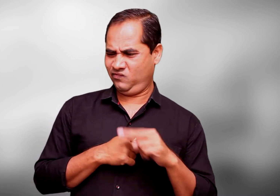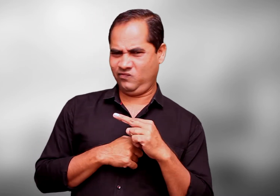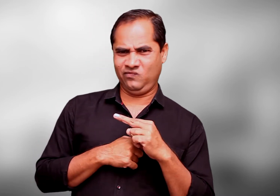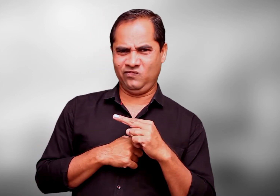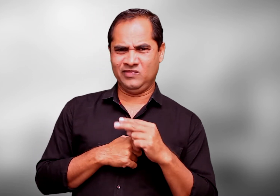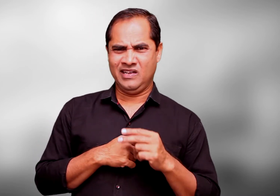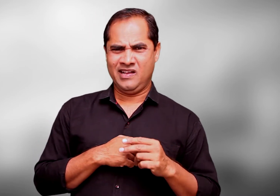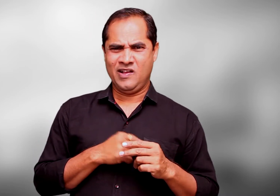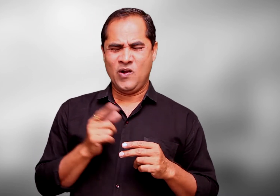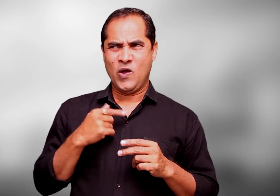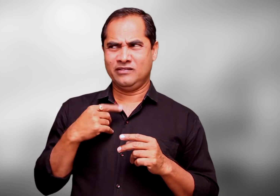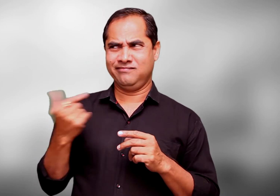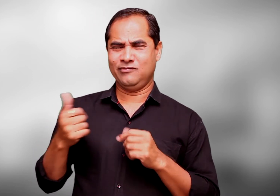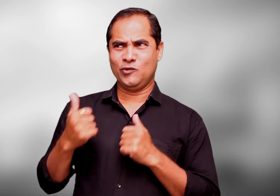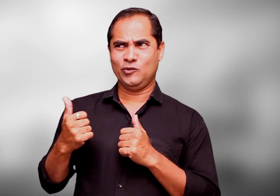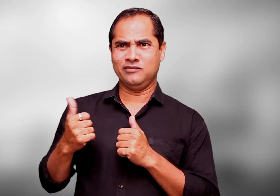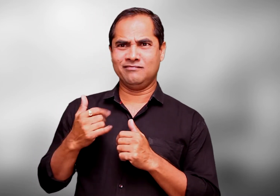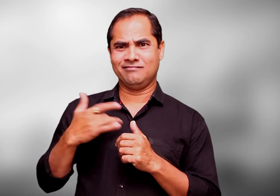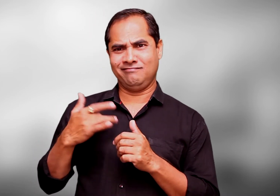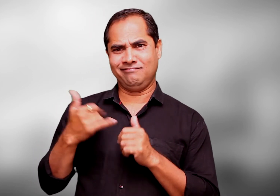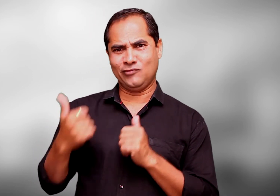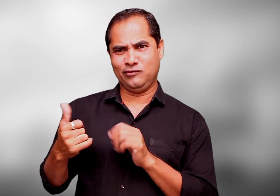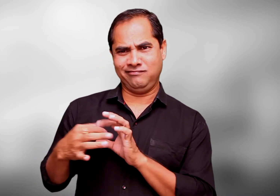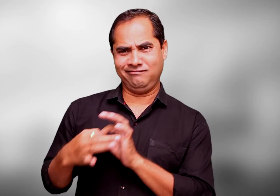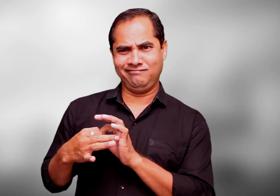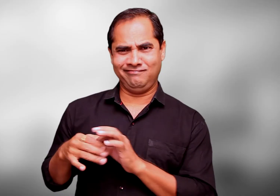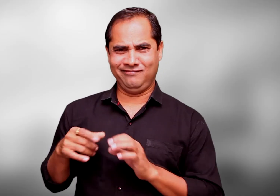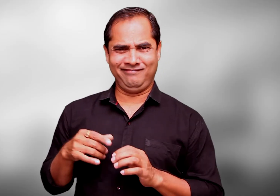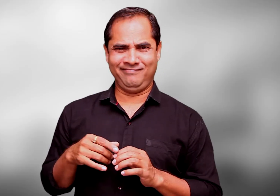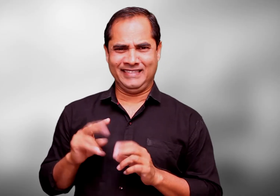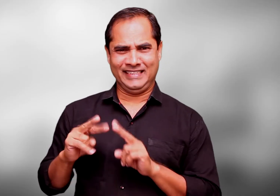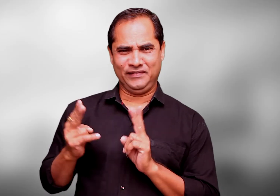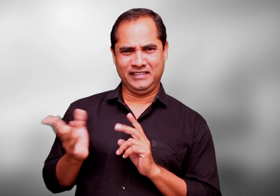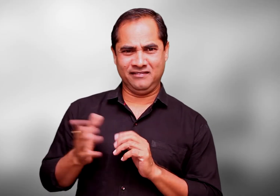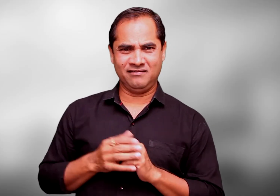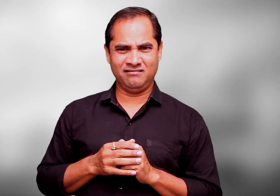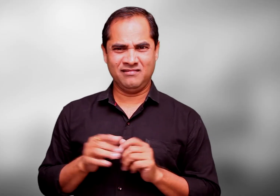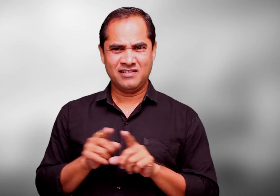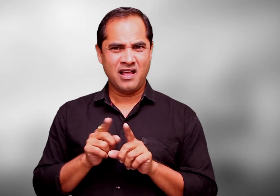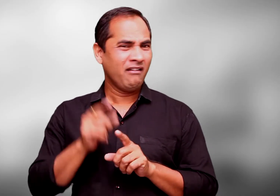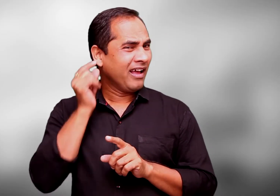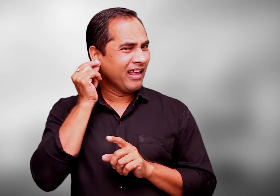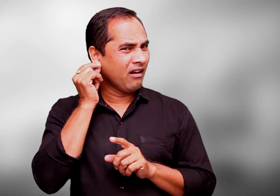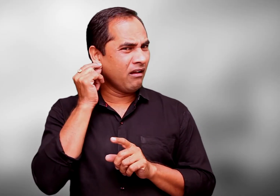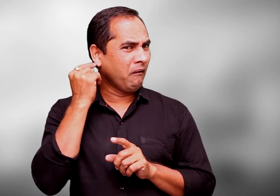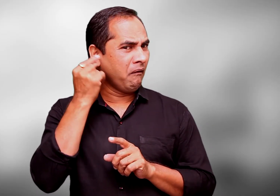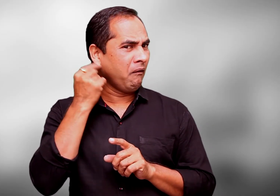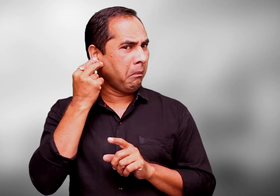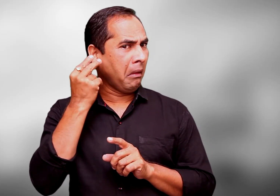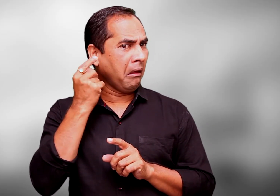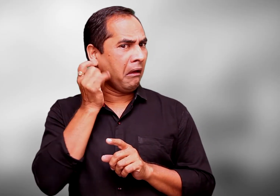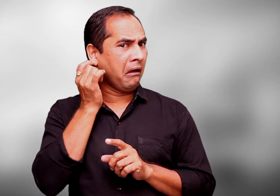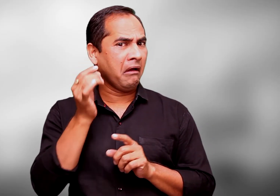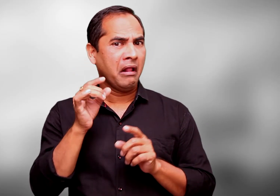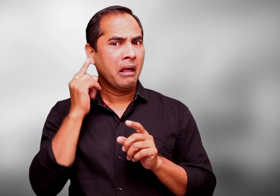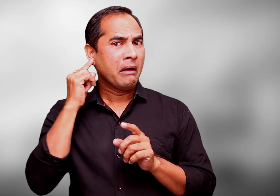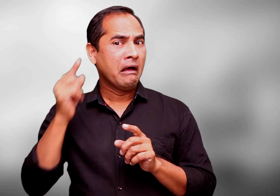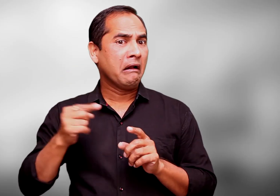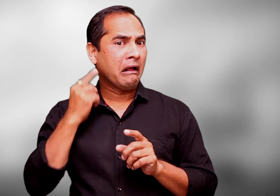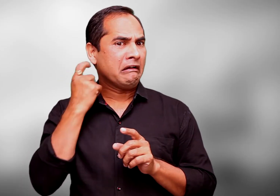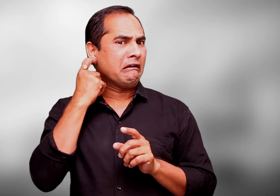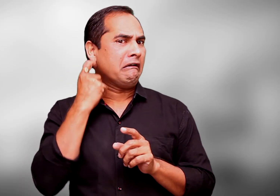woman absolutely repulsive. Such big holes, she had in her earlobes and such